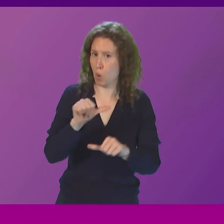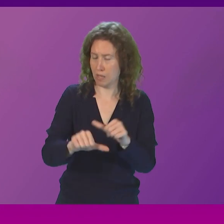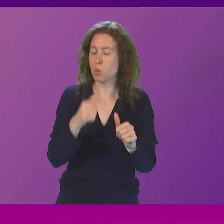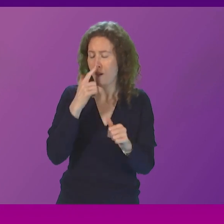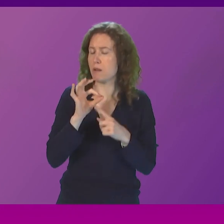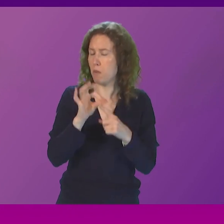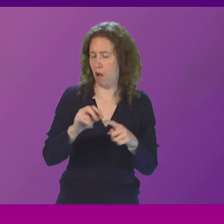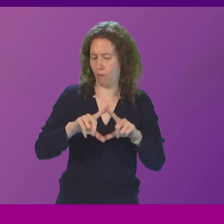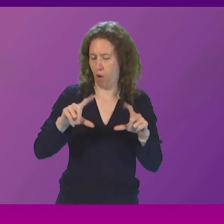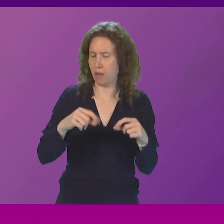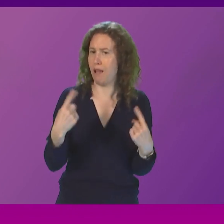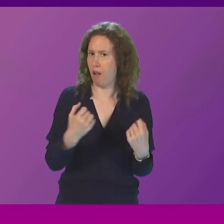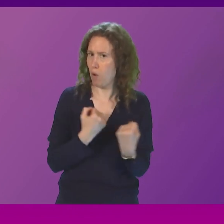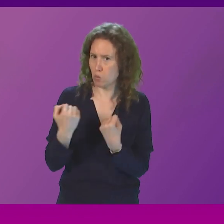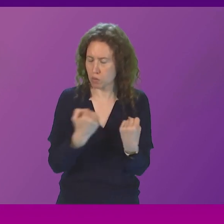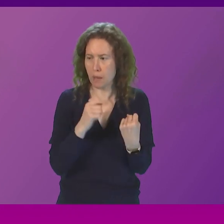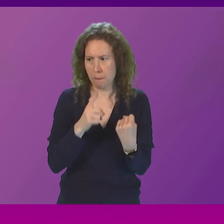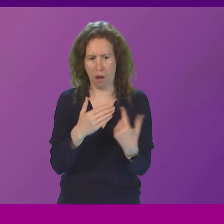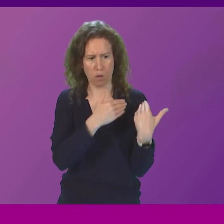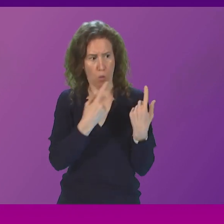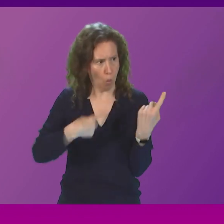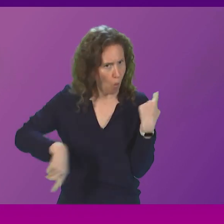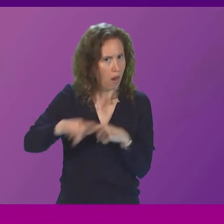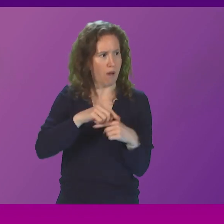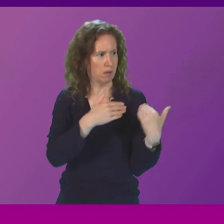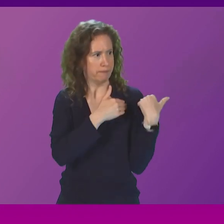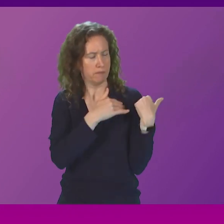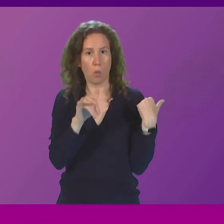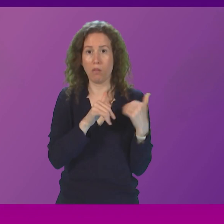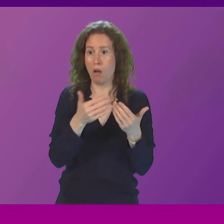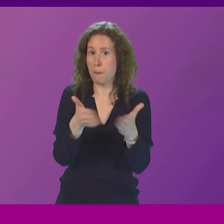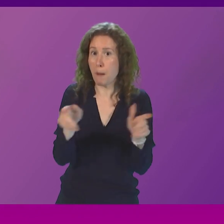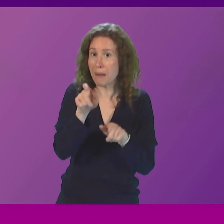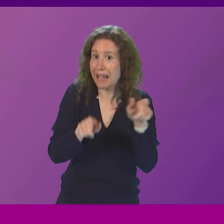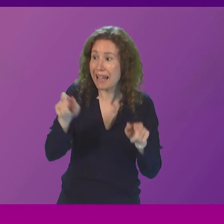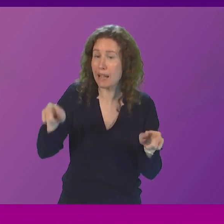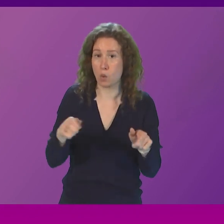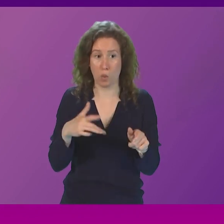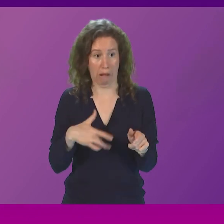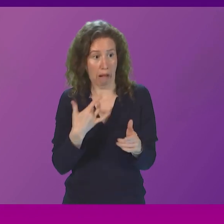It is imperative that all of us—whether that is the public in Glasgow, charities,